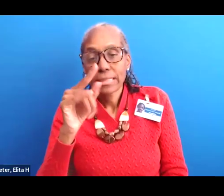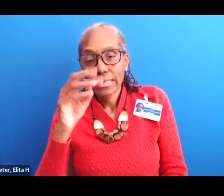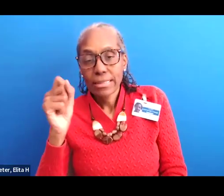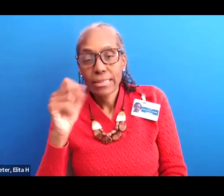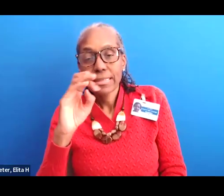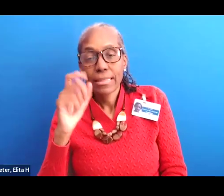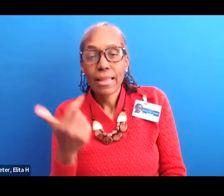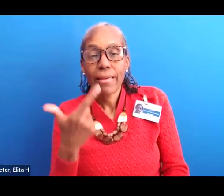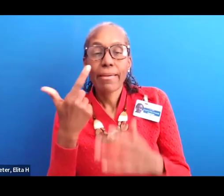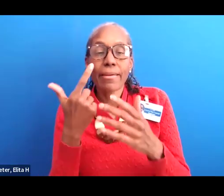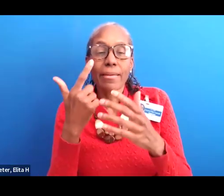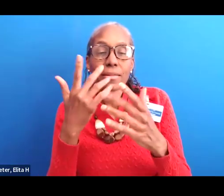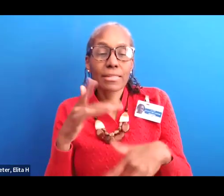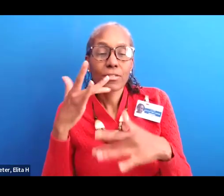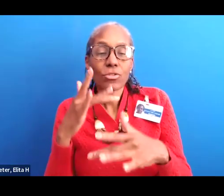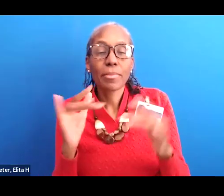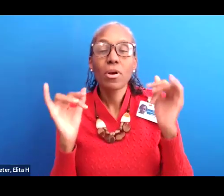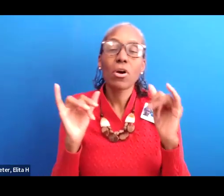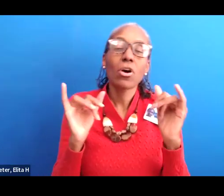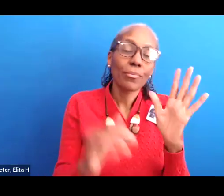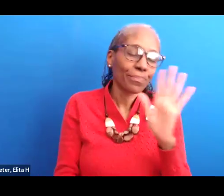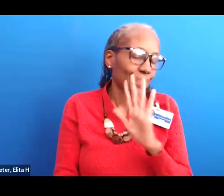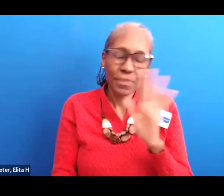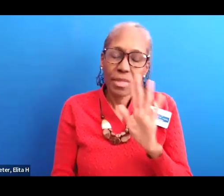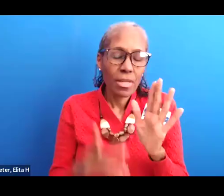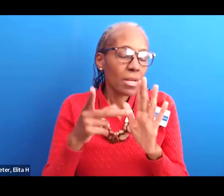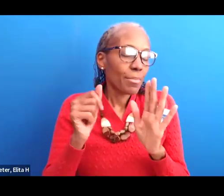Just because you have paralysis does not mean that other things